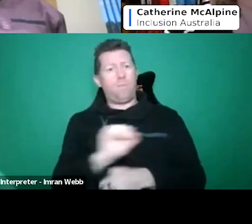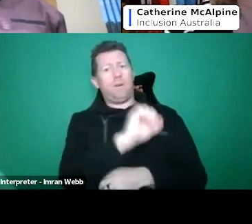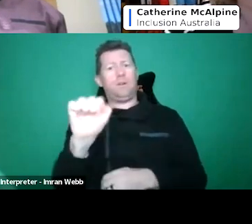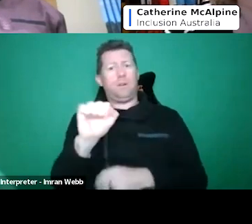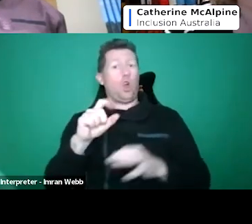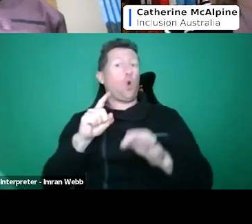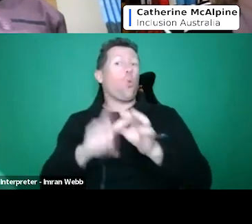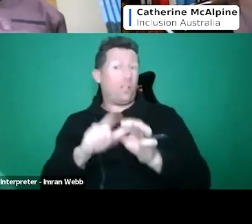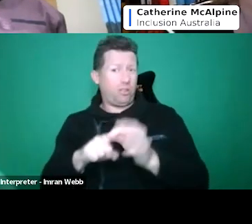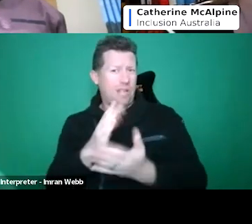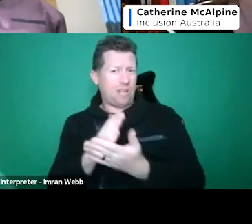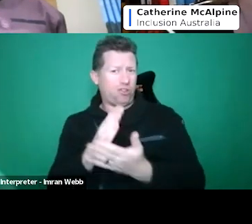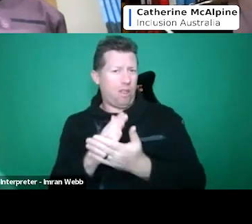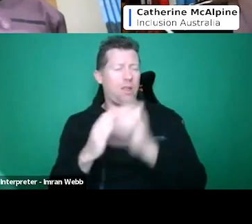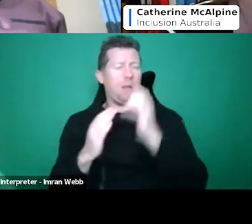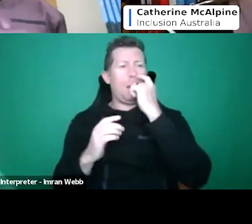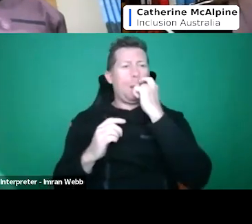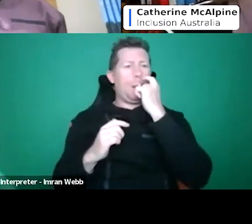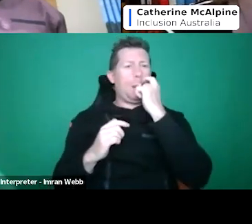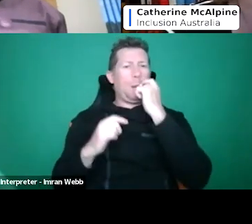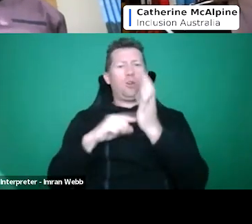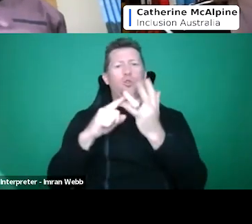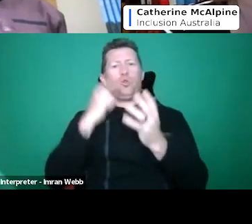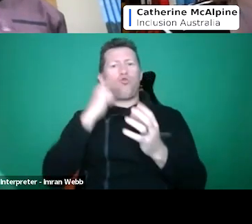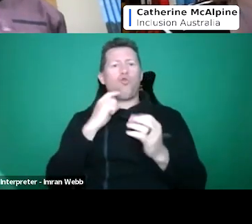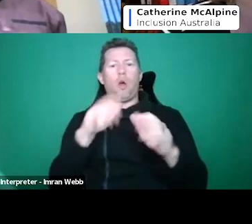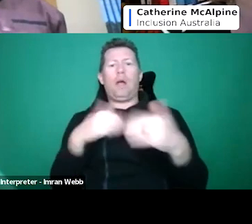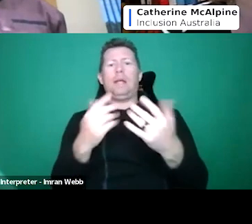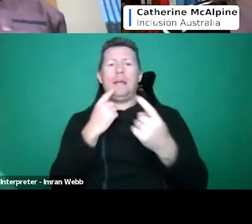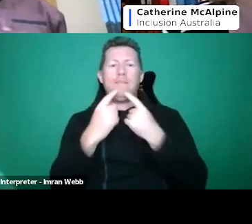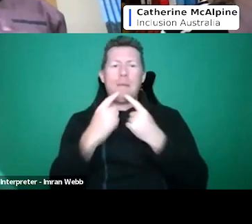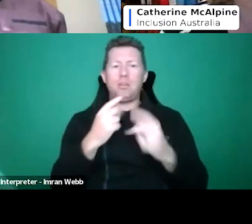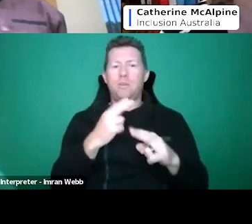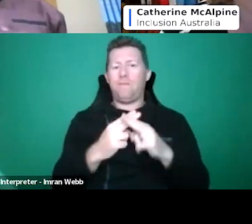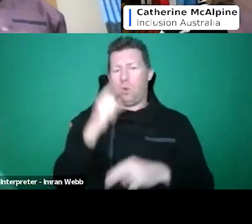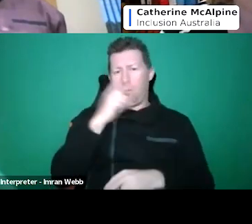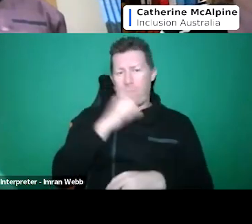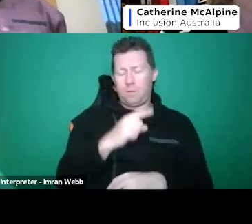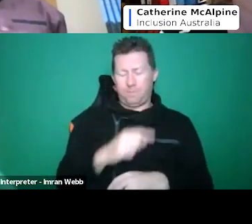to just try and provide some information for people. So one of the key things that people wondered